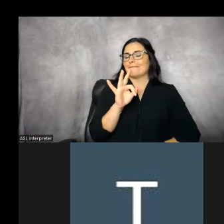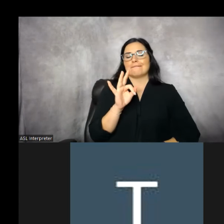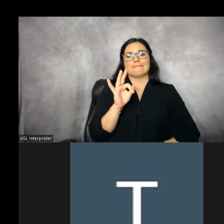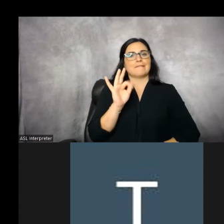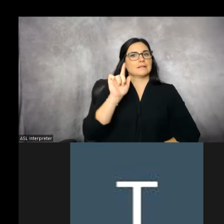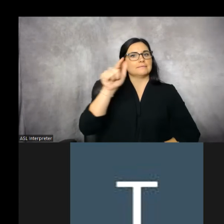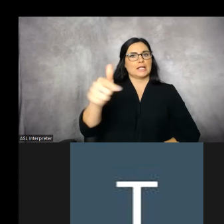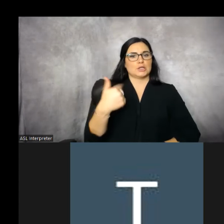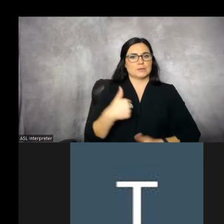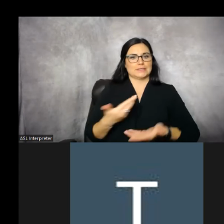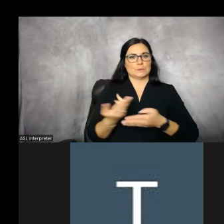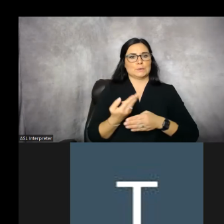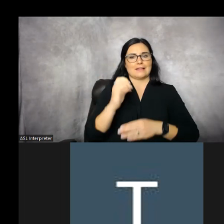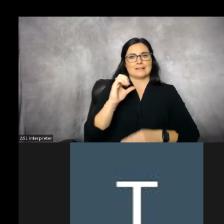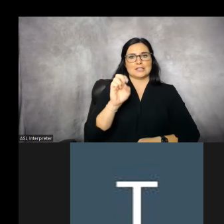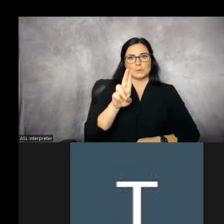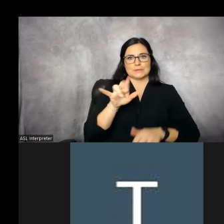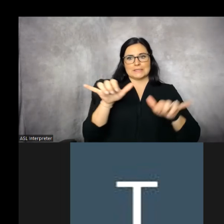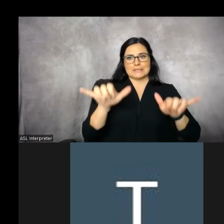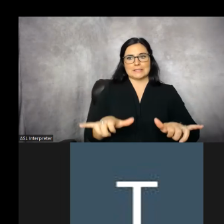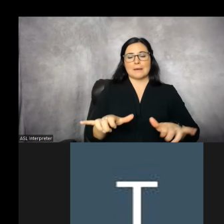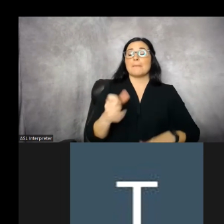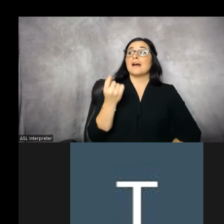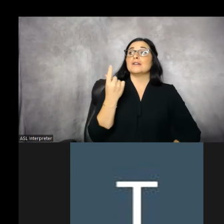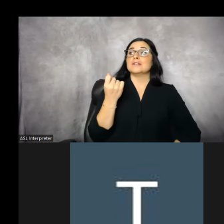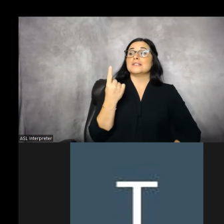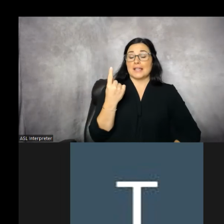There is actually a clearinghouse that the TSA